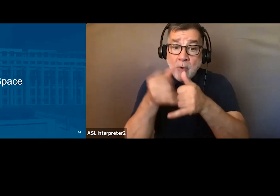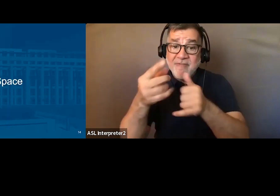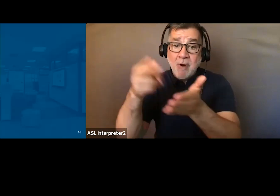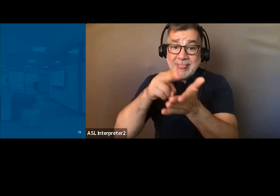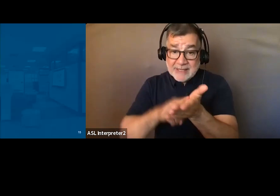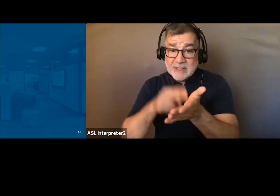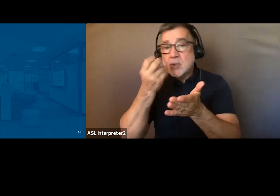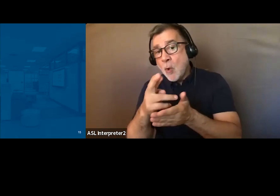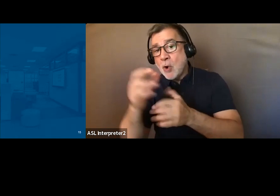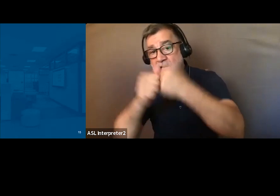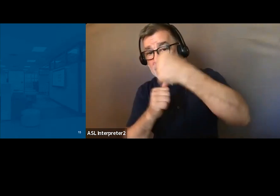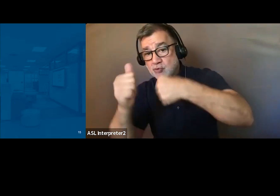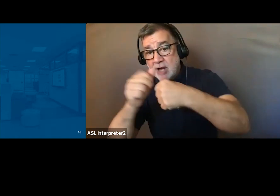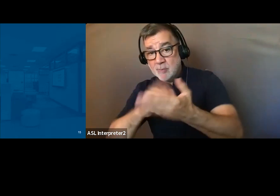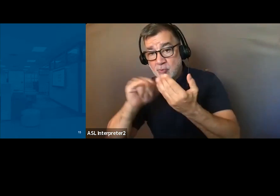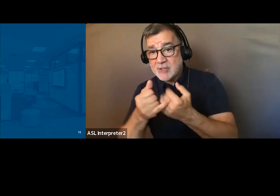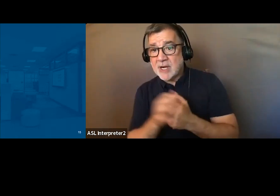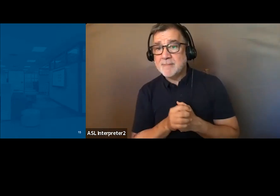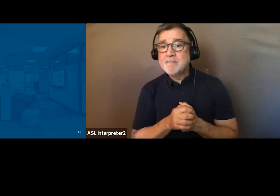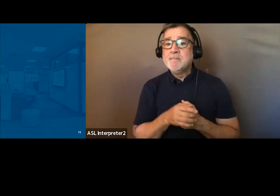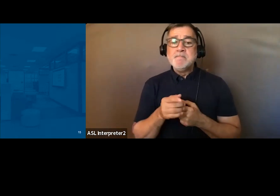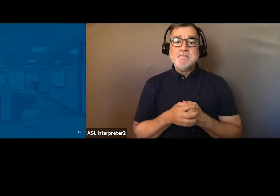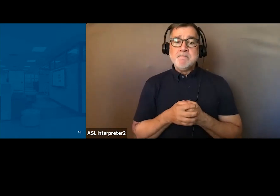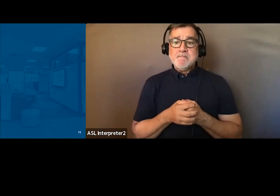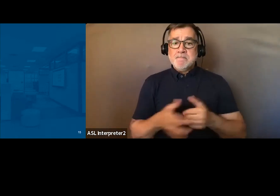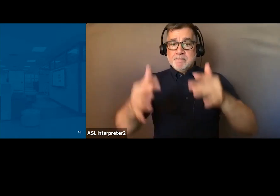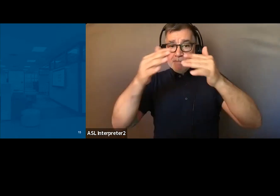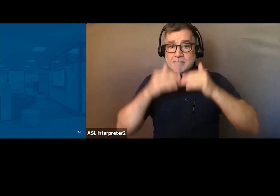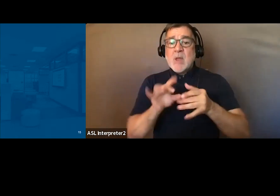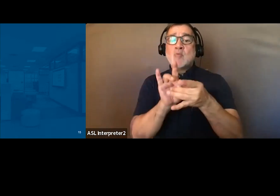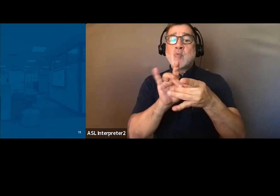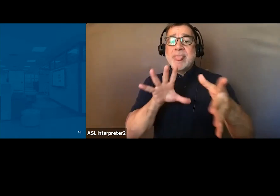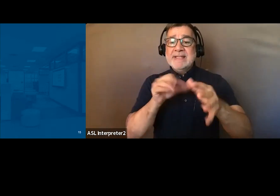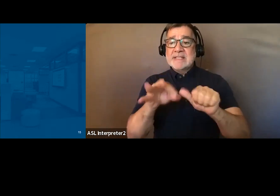Okay, releases of space, in the past, we would have the emails coming back and forth.